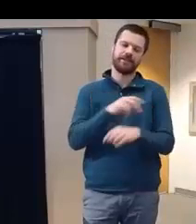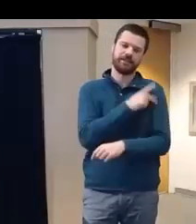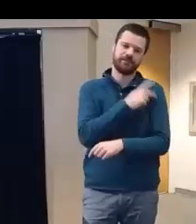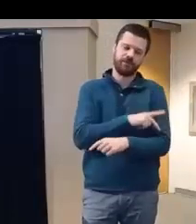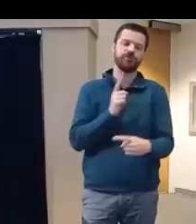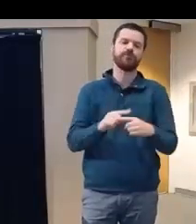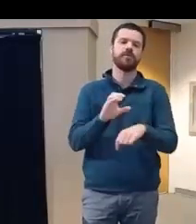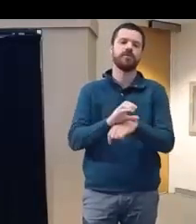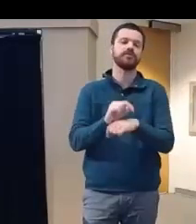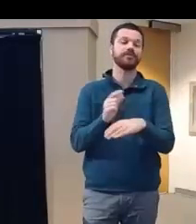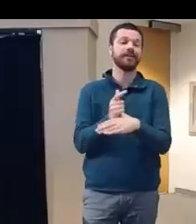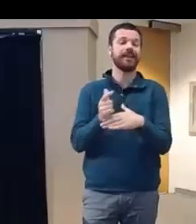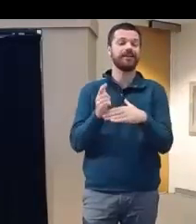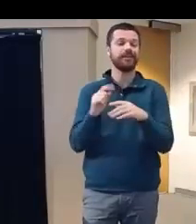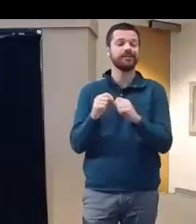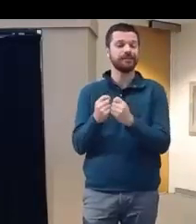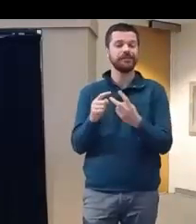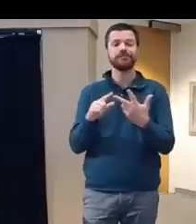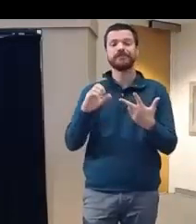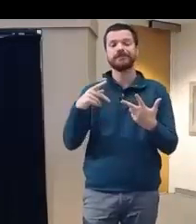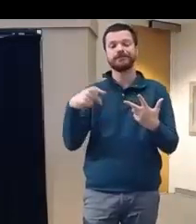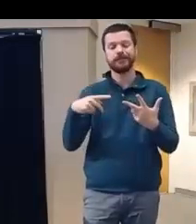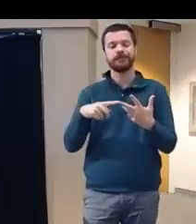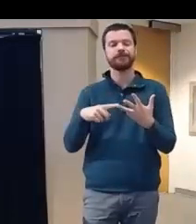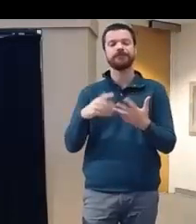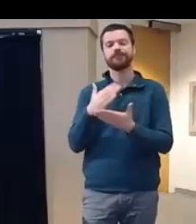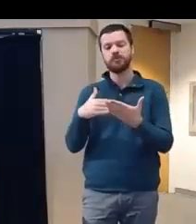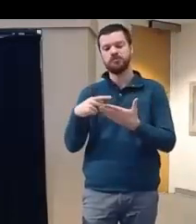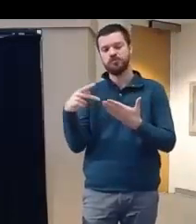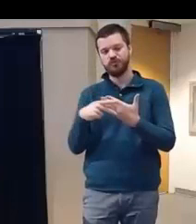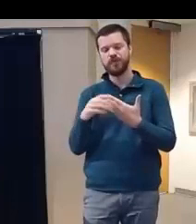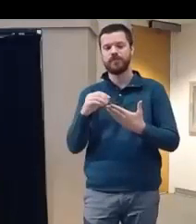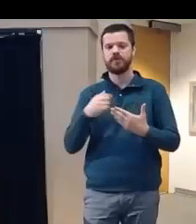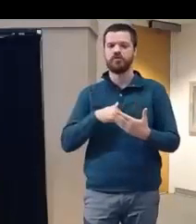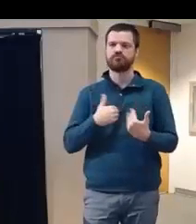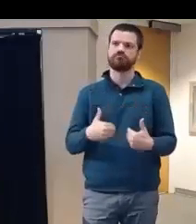the consultation liaison teams cpep and Partial Program and also we're very grateful for our